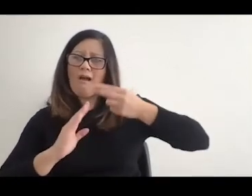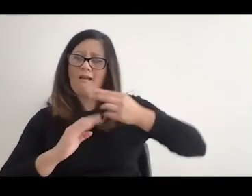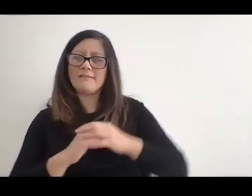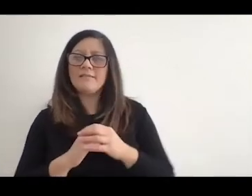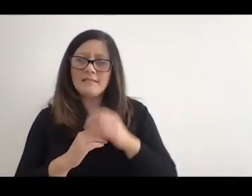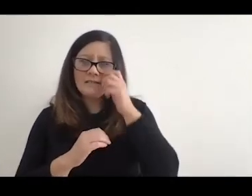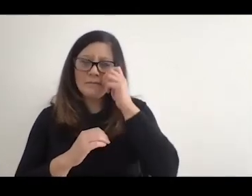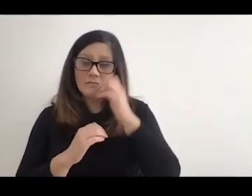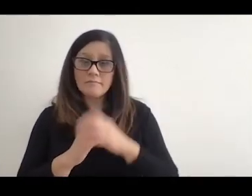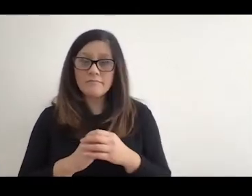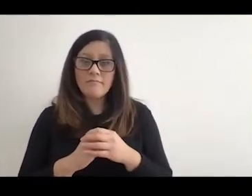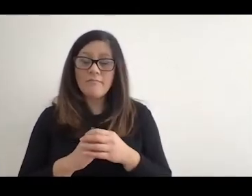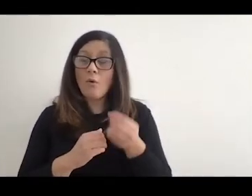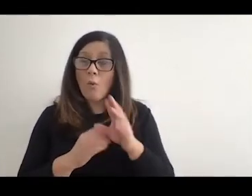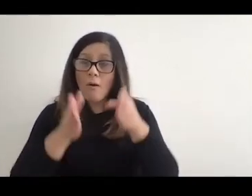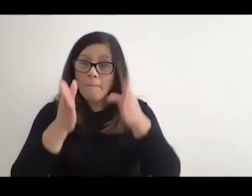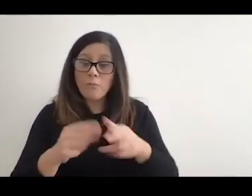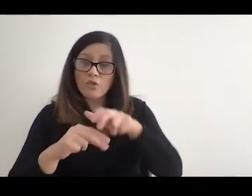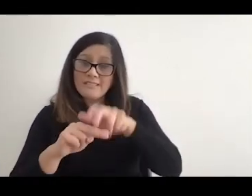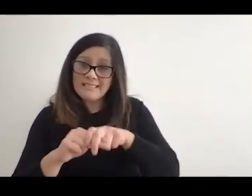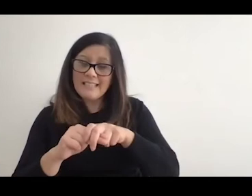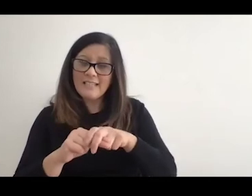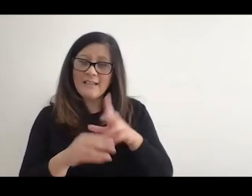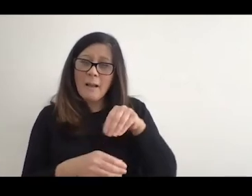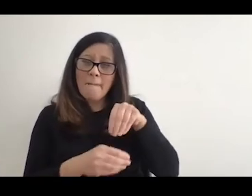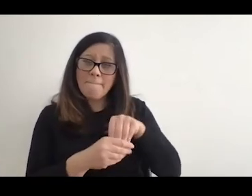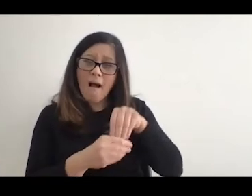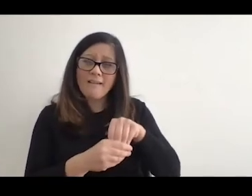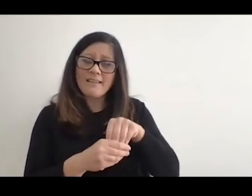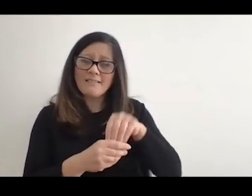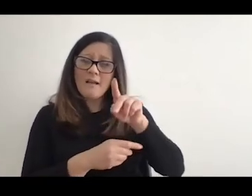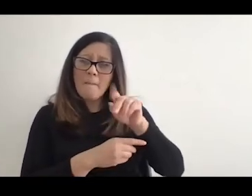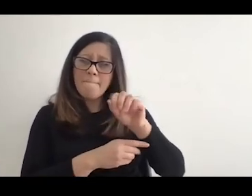you know, seated to. Maybe have the pockets a little lower Izzy Camilleri.